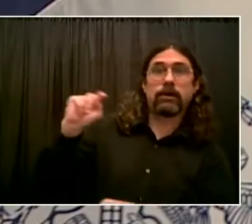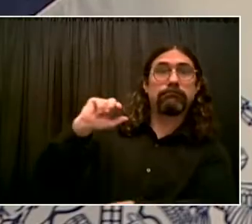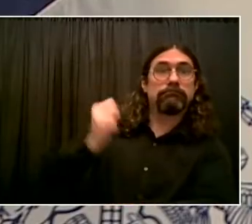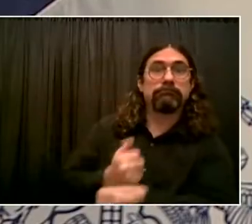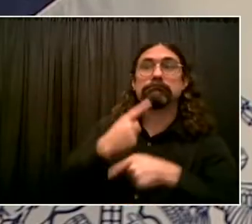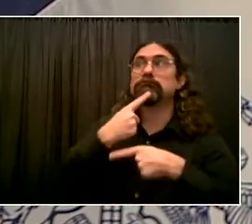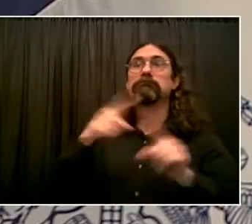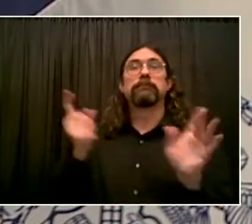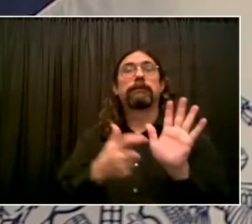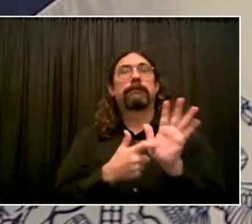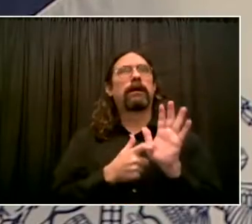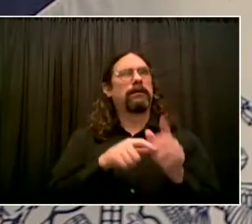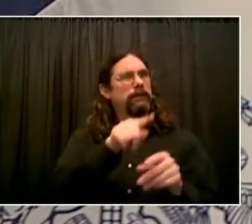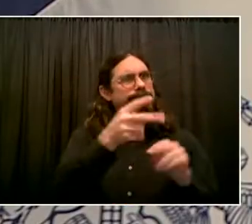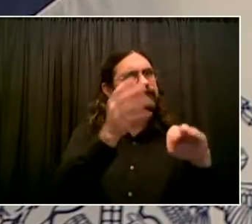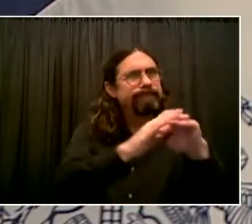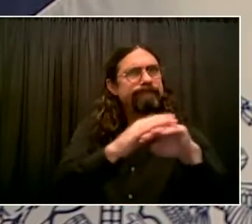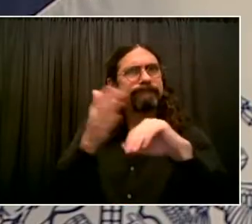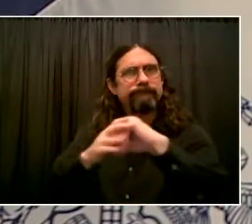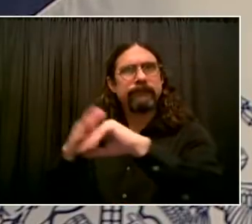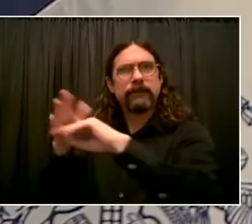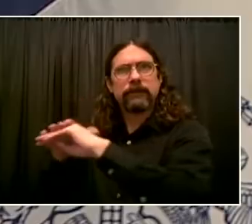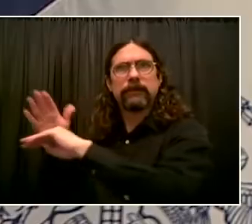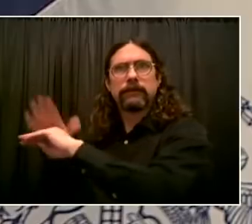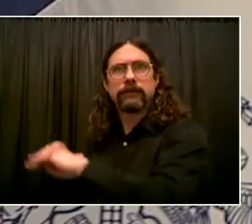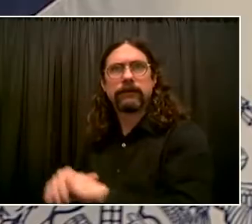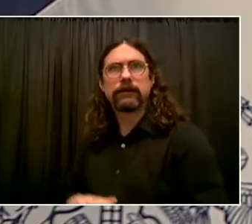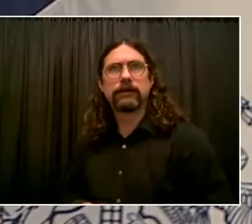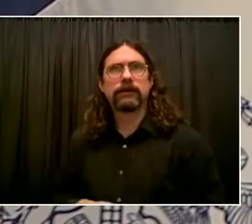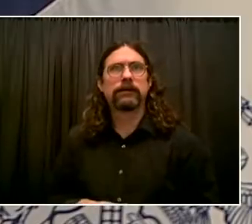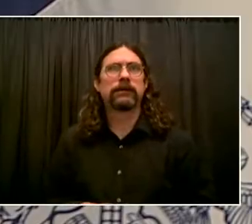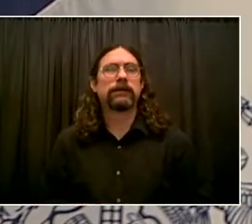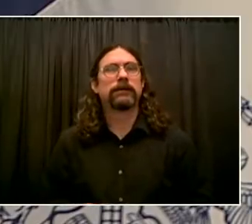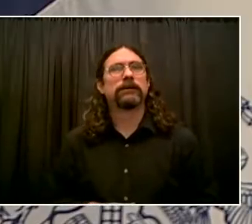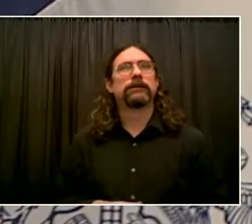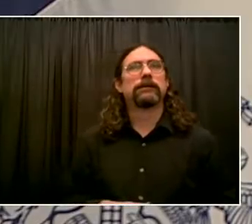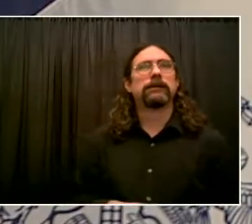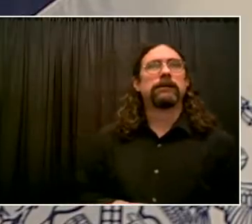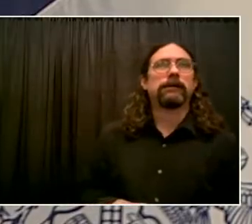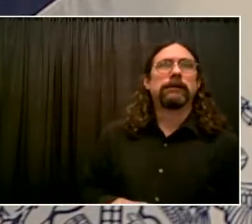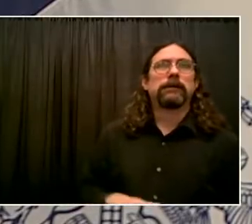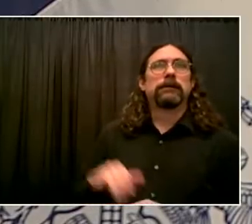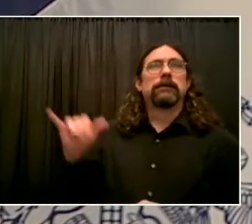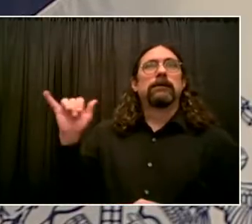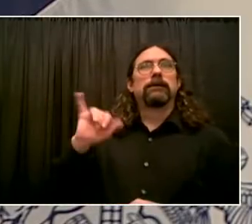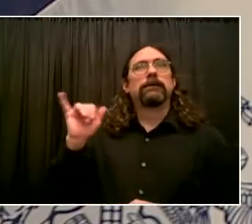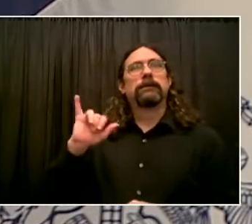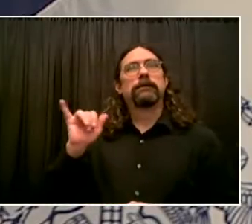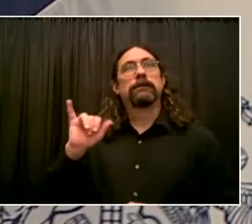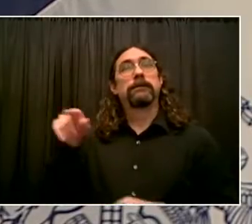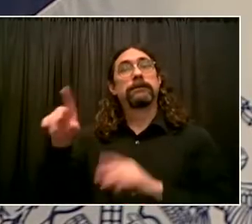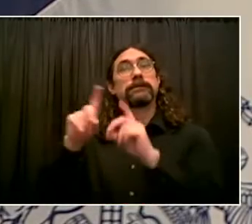UNIFORMED MEMBERS OF THE DEPARTMENT OF CORRECTIONS. JUST LAST FEW DAYS, A 9% JUMP. THAT NUMBER IS